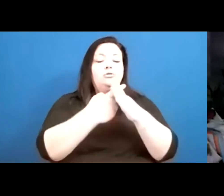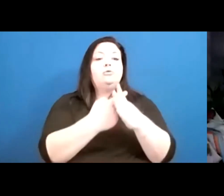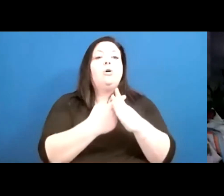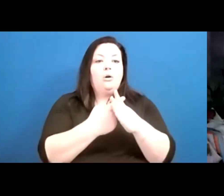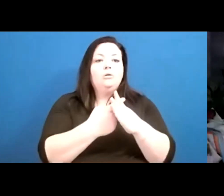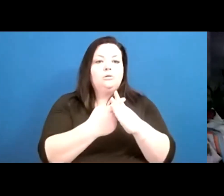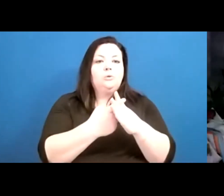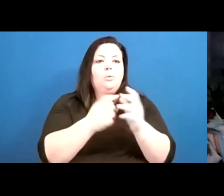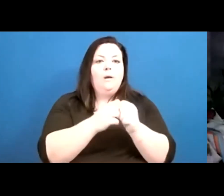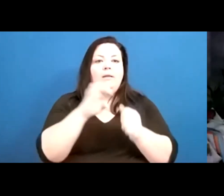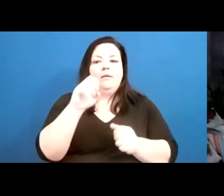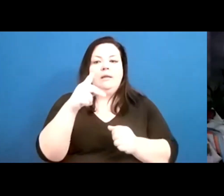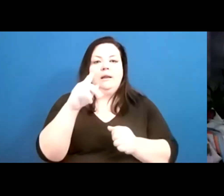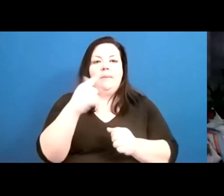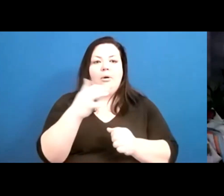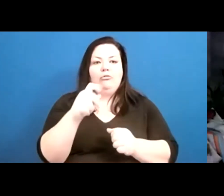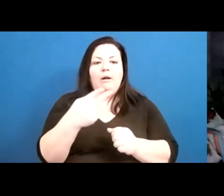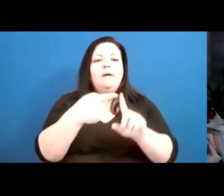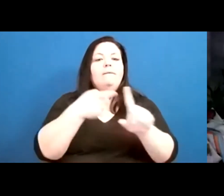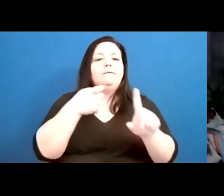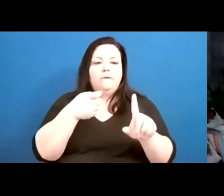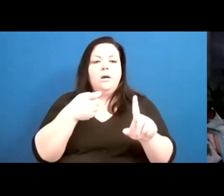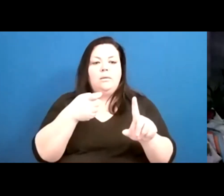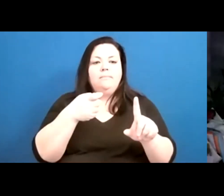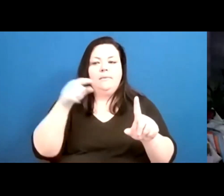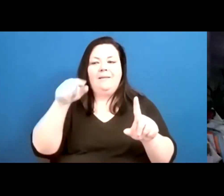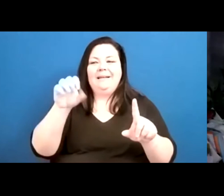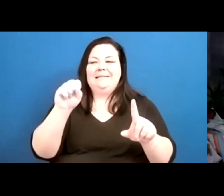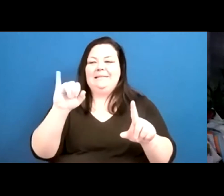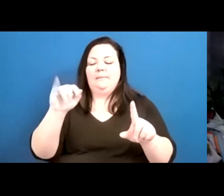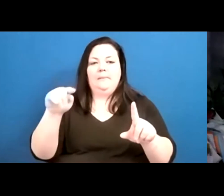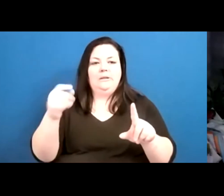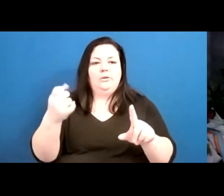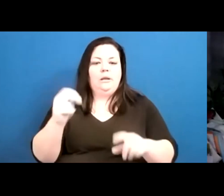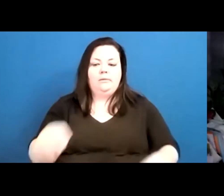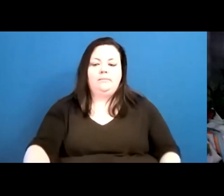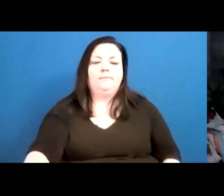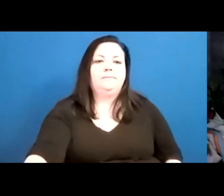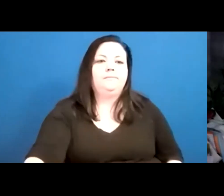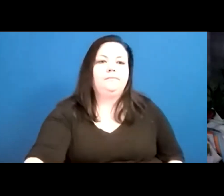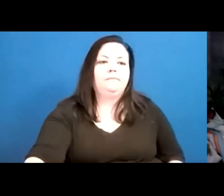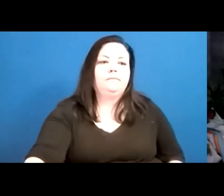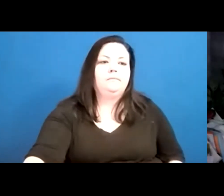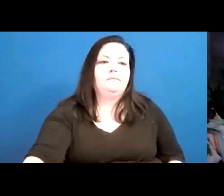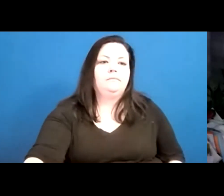from Meilan Solly of the Smithsonian: "Much like fossilization turns bone